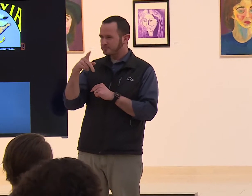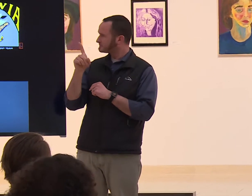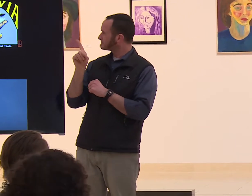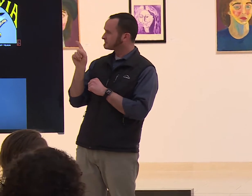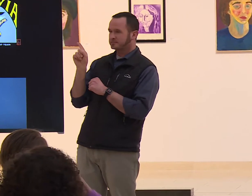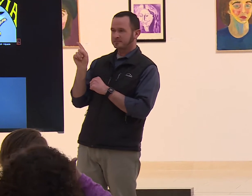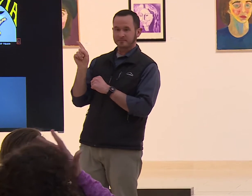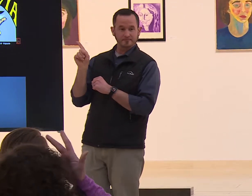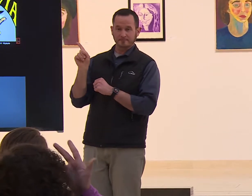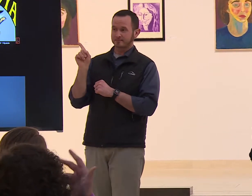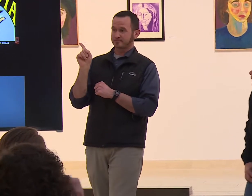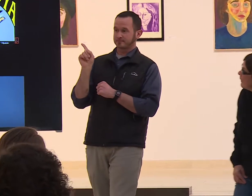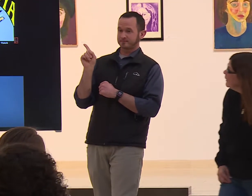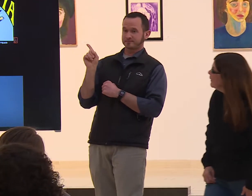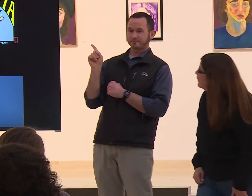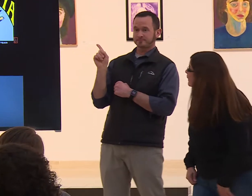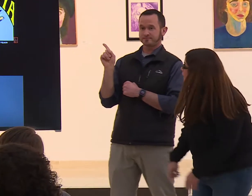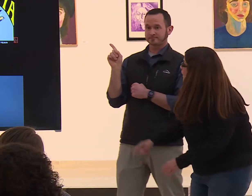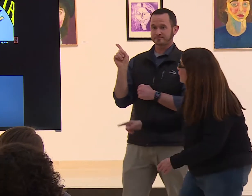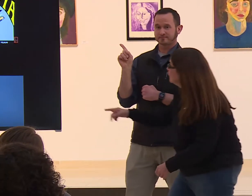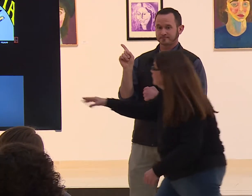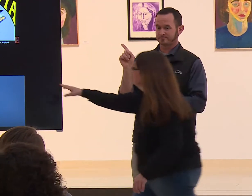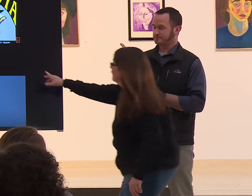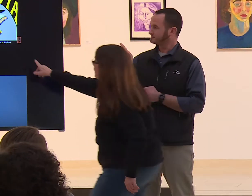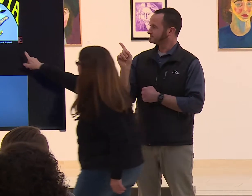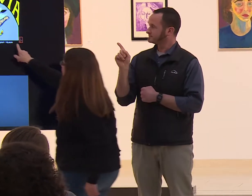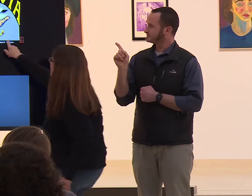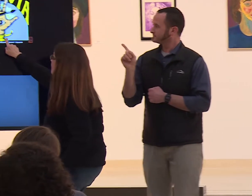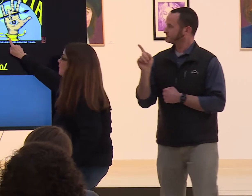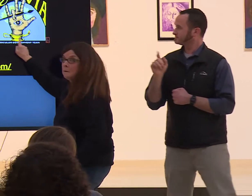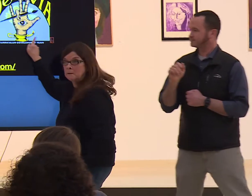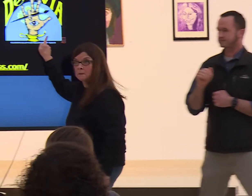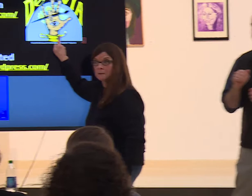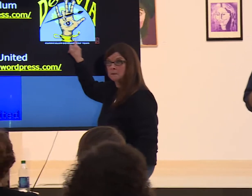Audience member: And then, at the base of the hand, is that a lamp?